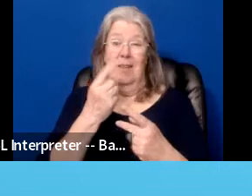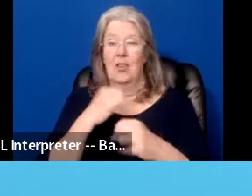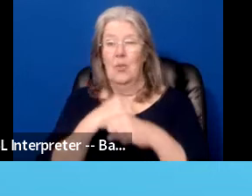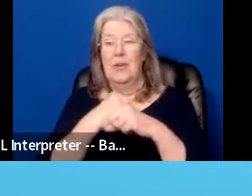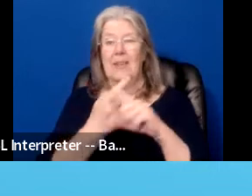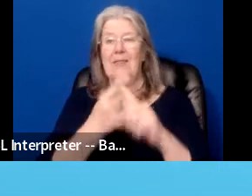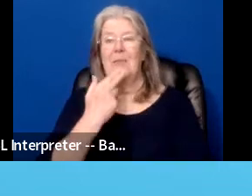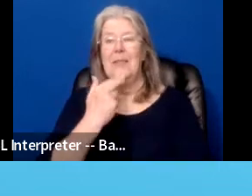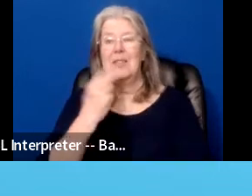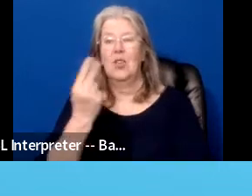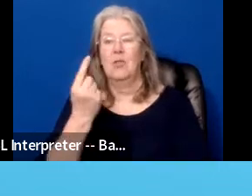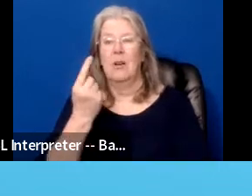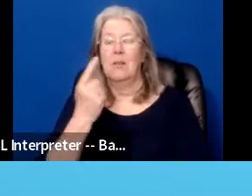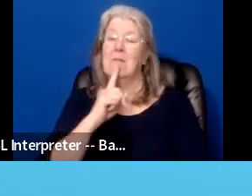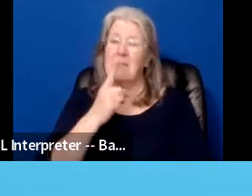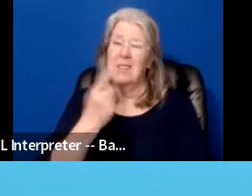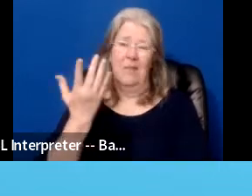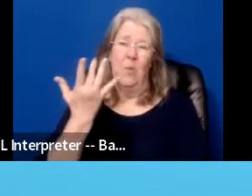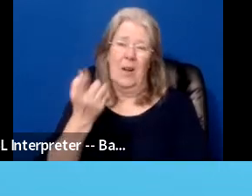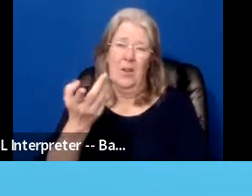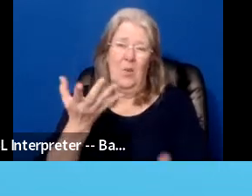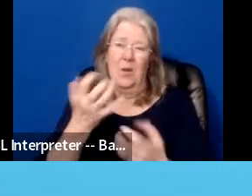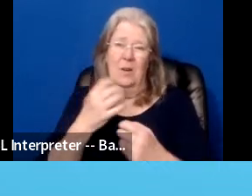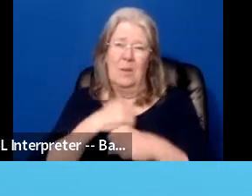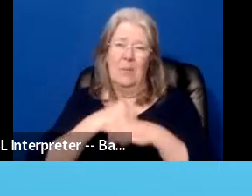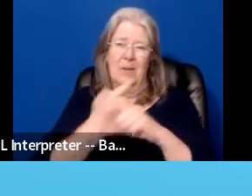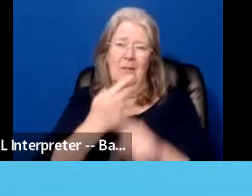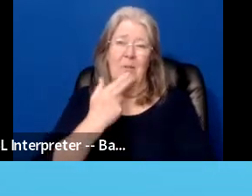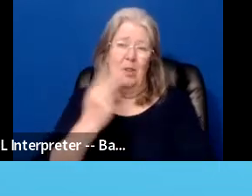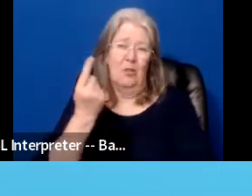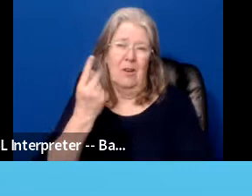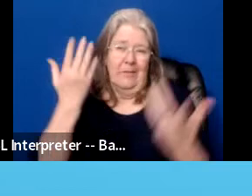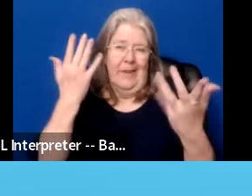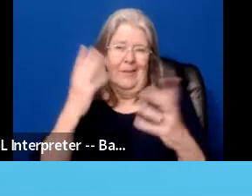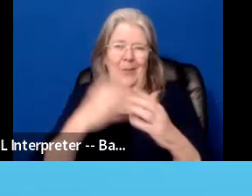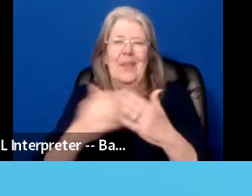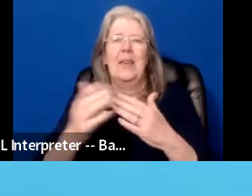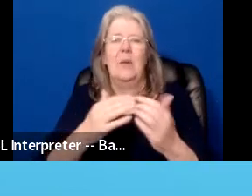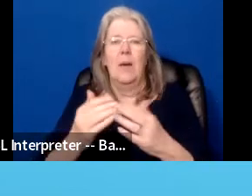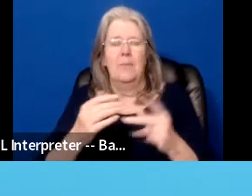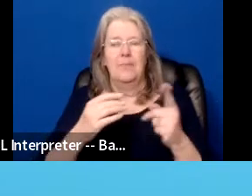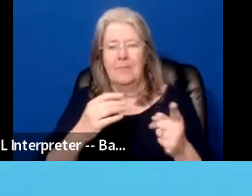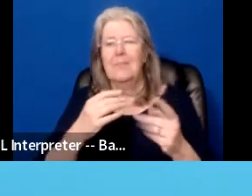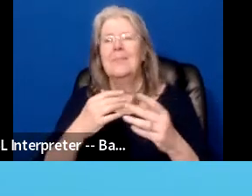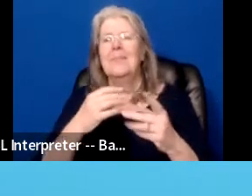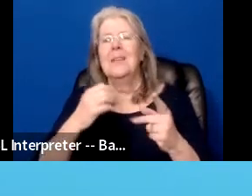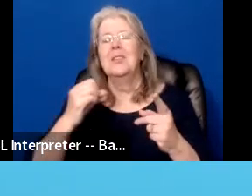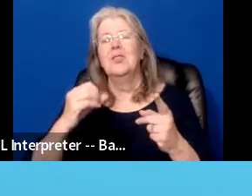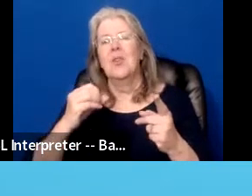So then, you get the second vaccine and your immune system goes hey I've seen that, before I know what to do here.